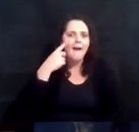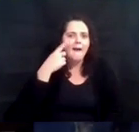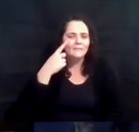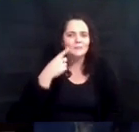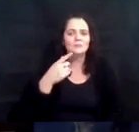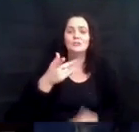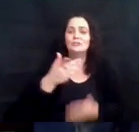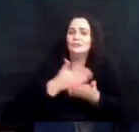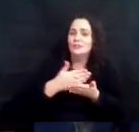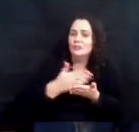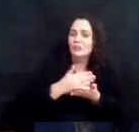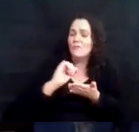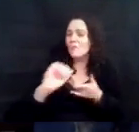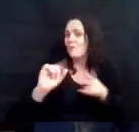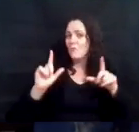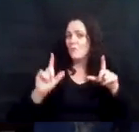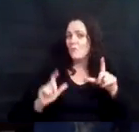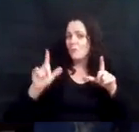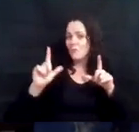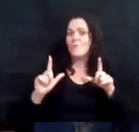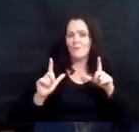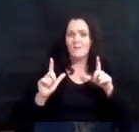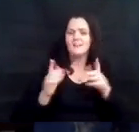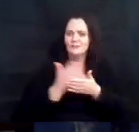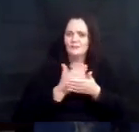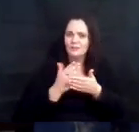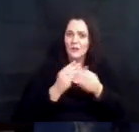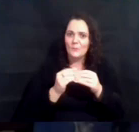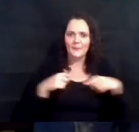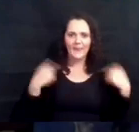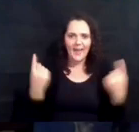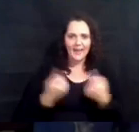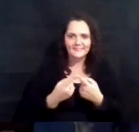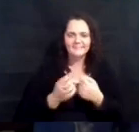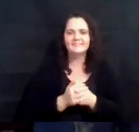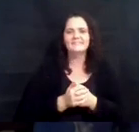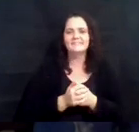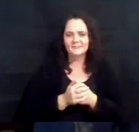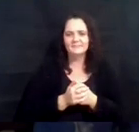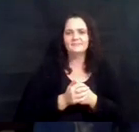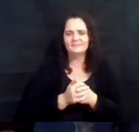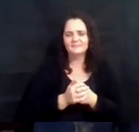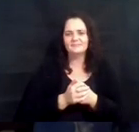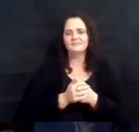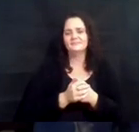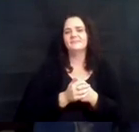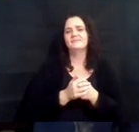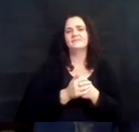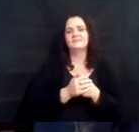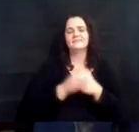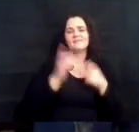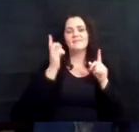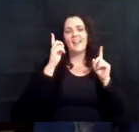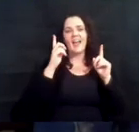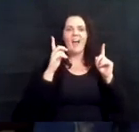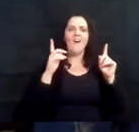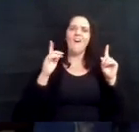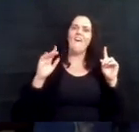hope you share your animations, your motion drawings with us. I'm going to throw it back over to Shannon who's